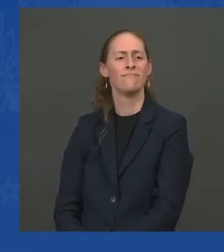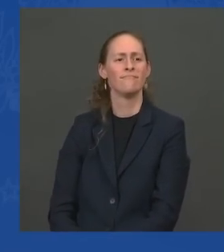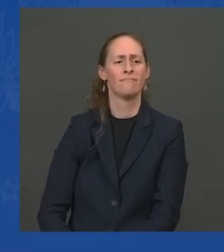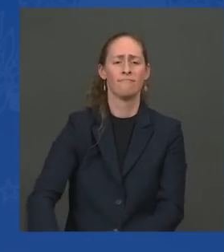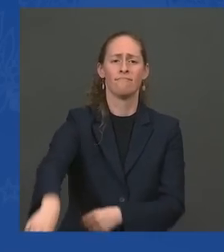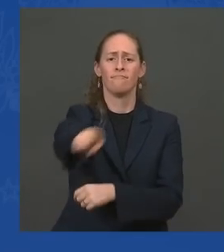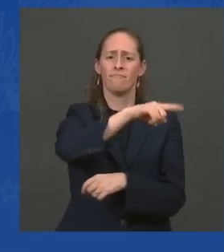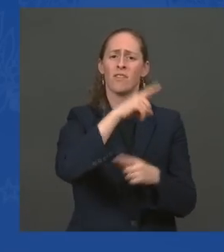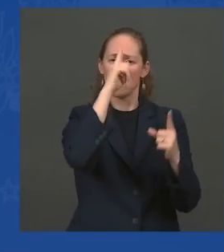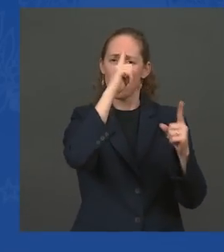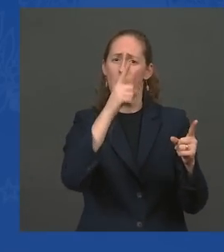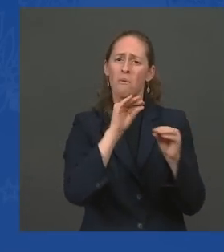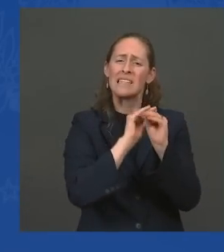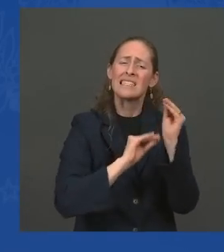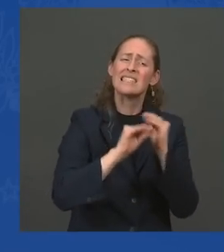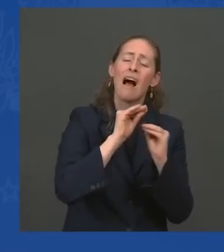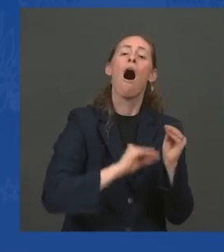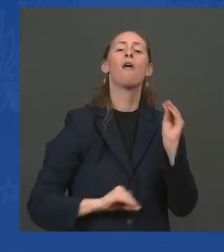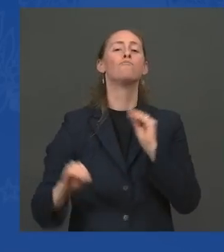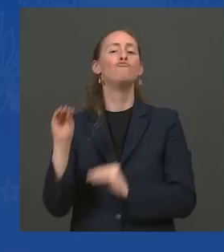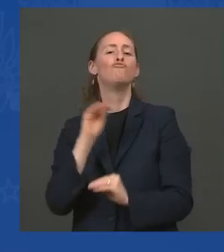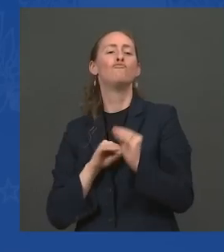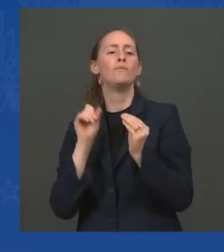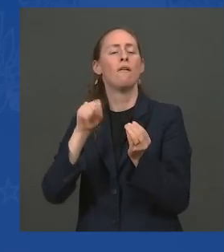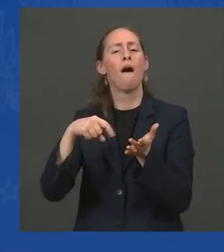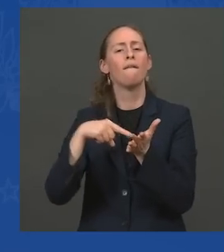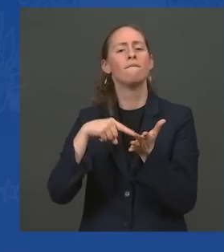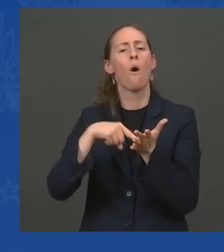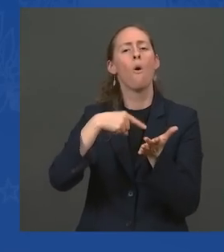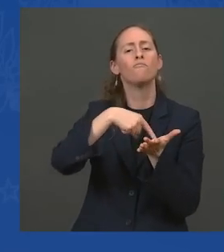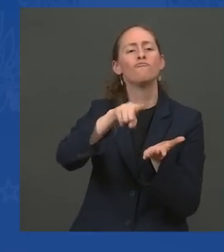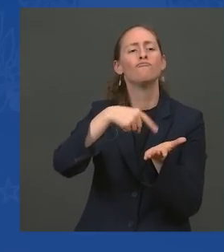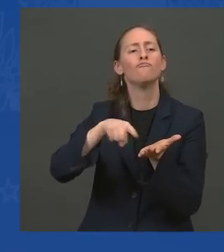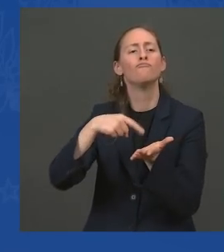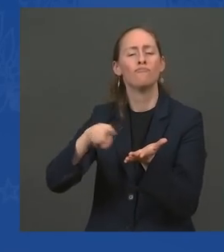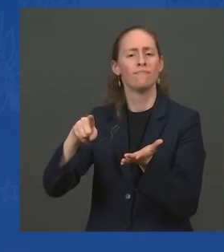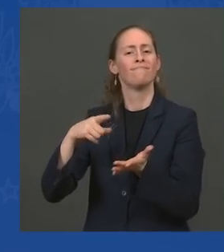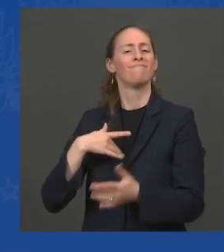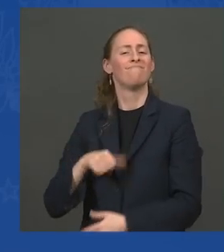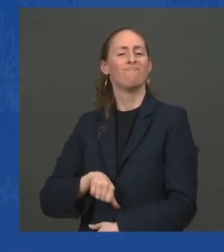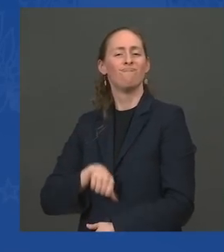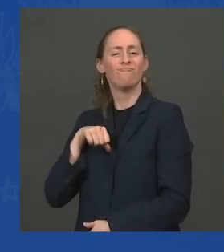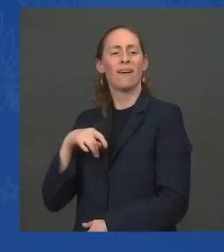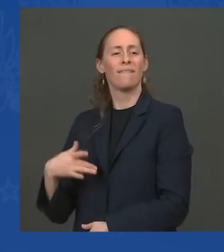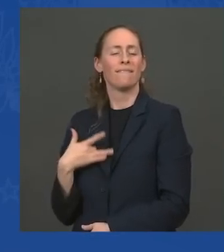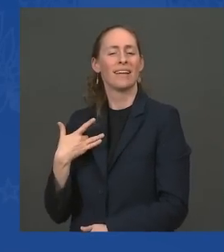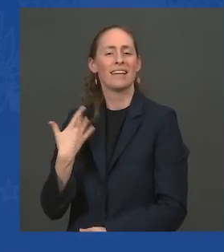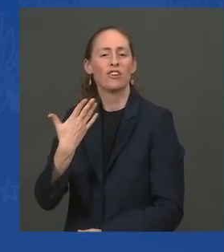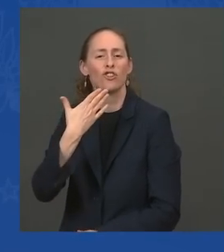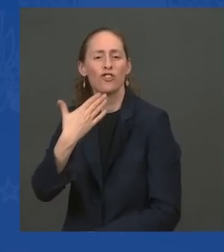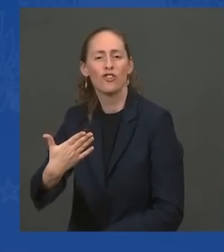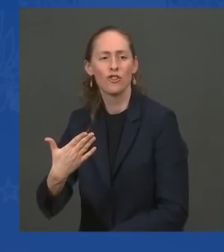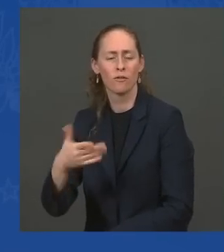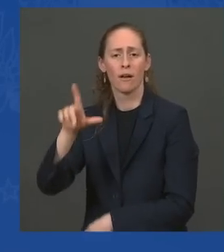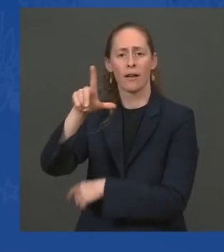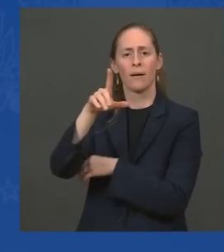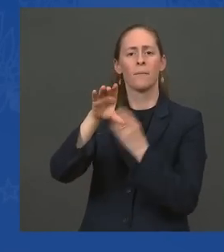all across this country. This bill will also replacing lead pipes so every child can grow up drinking clean drinking water.